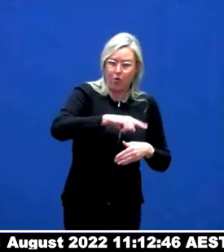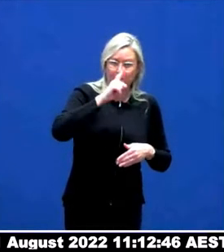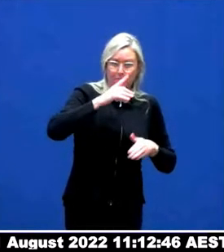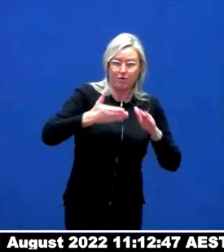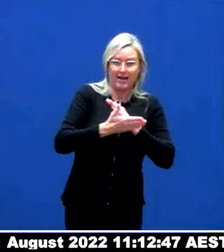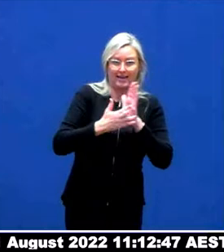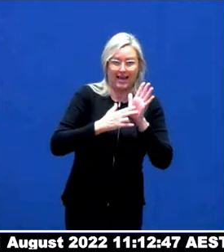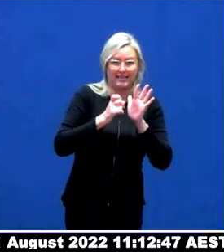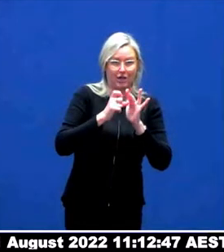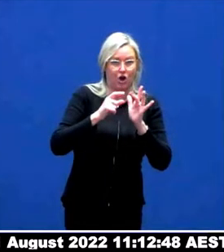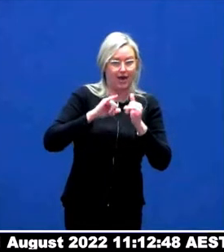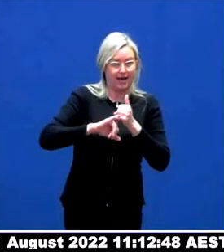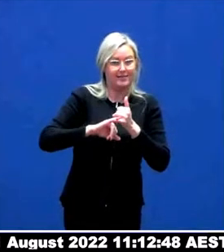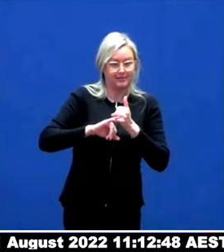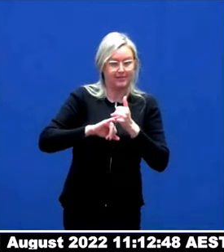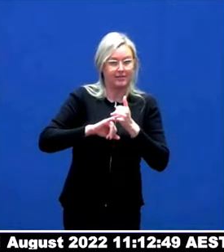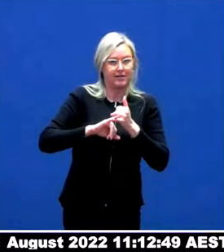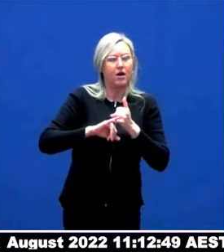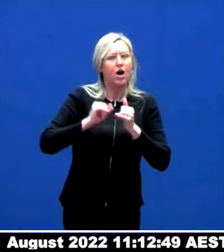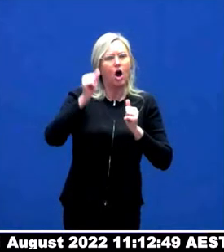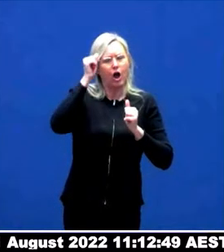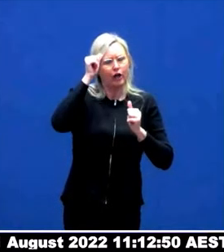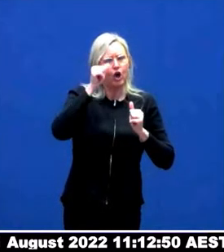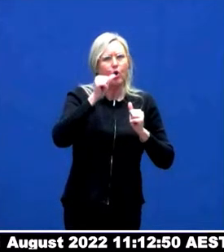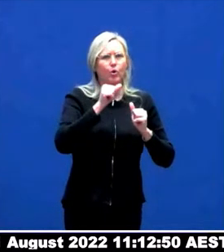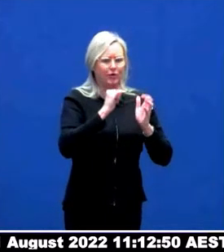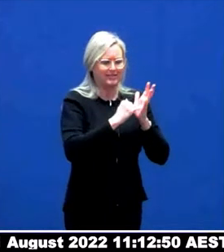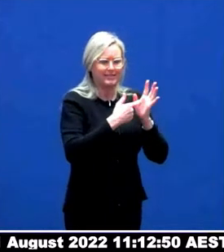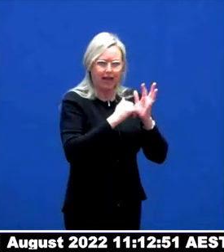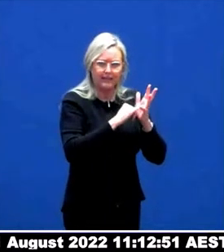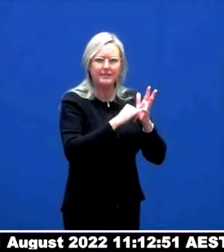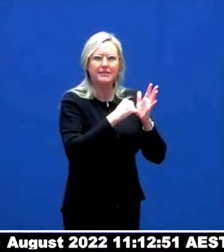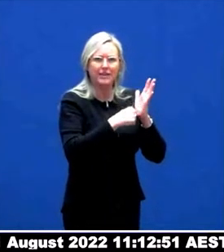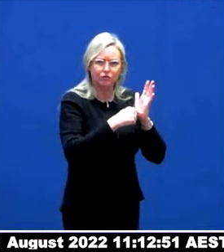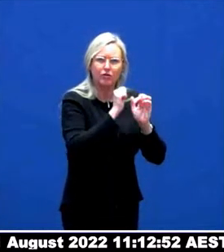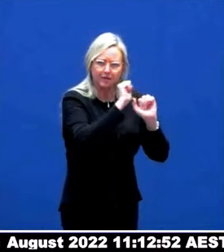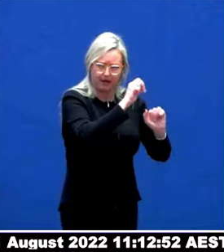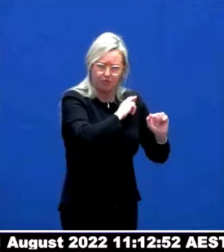The NDIS - I understand that the states have a financial role to play, but it is essentially a Commonwealth scheme.